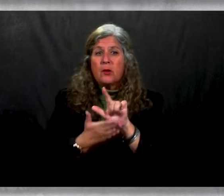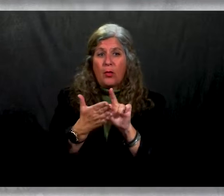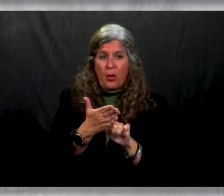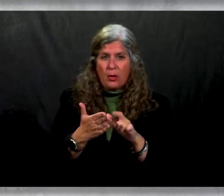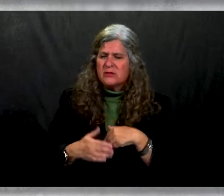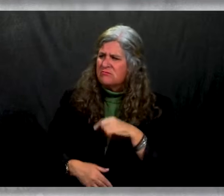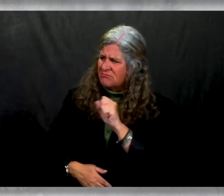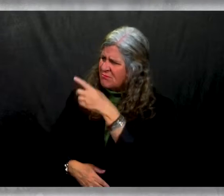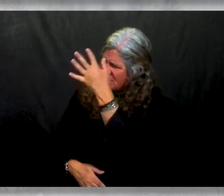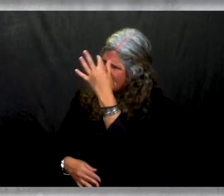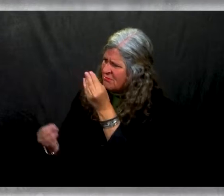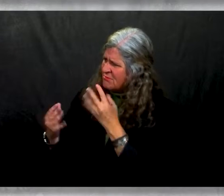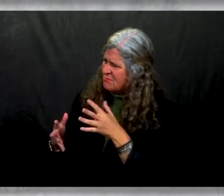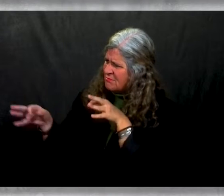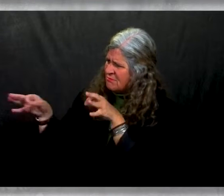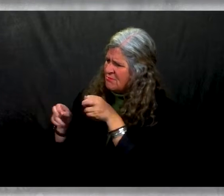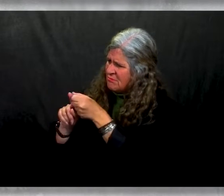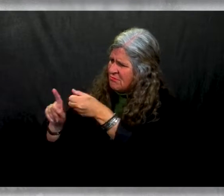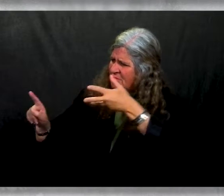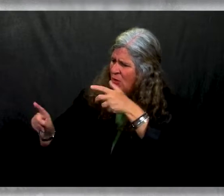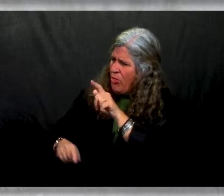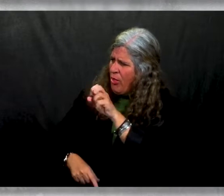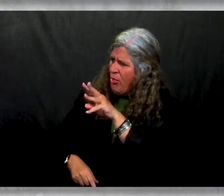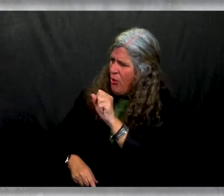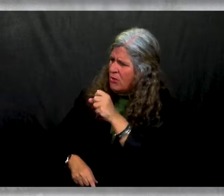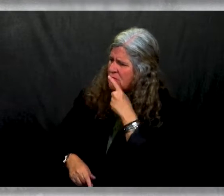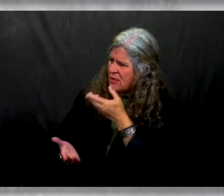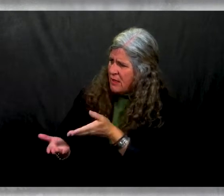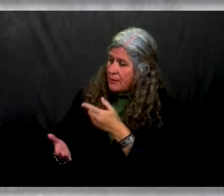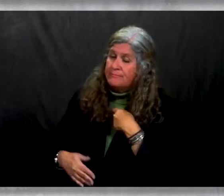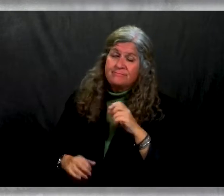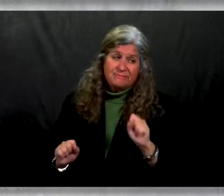what the Nuremberg Race Laws were? Yeah, they were passed, you can't say,